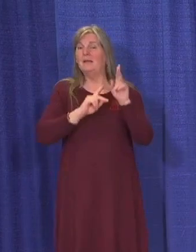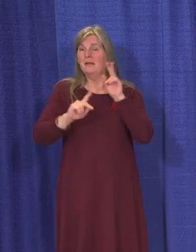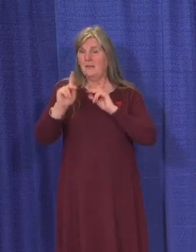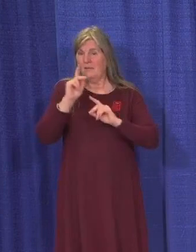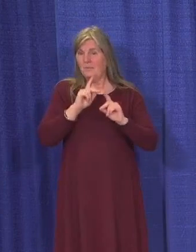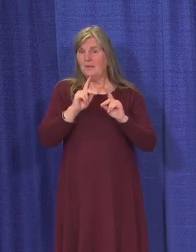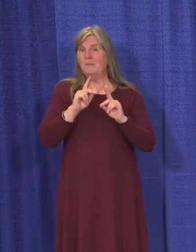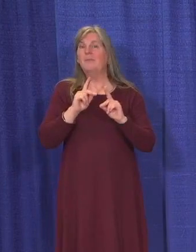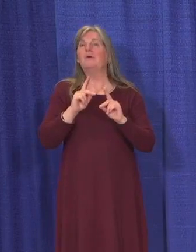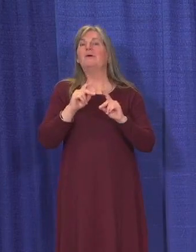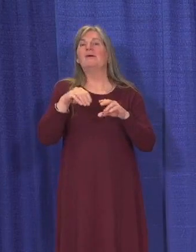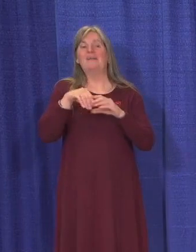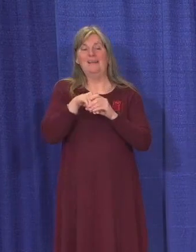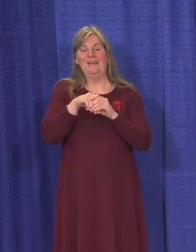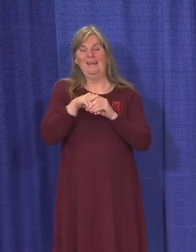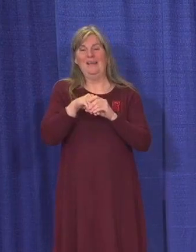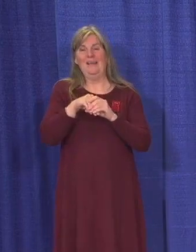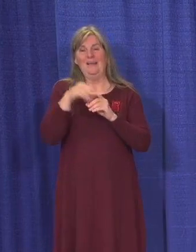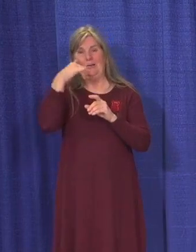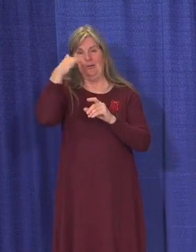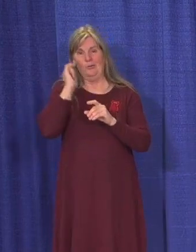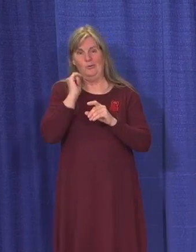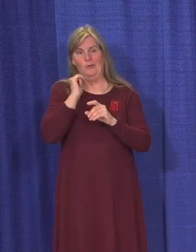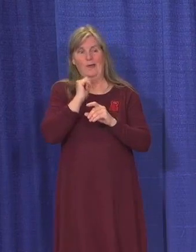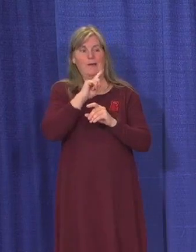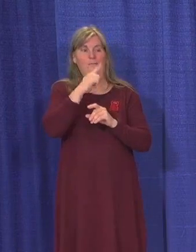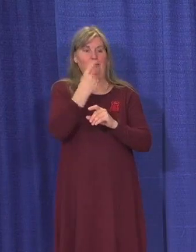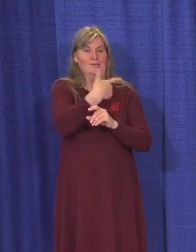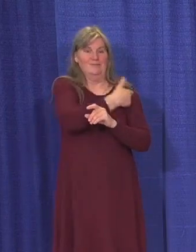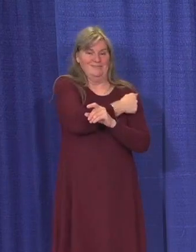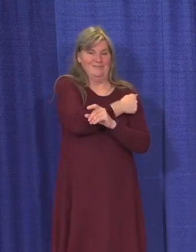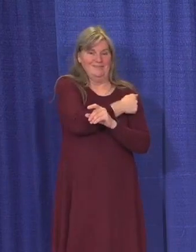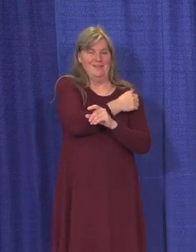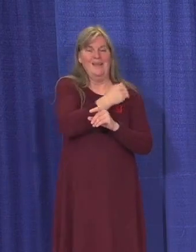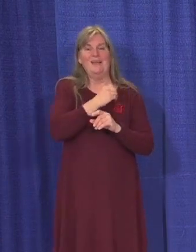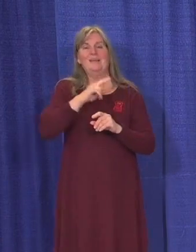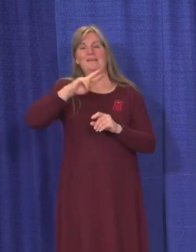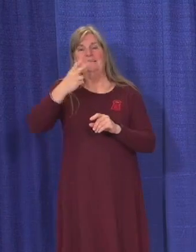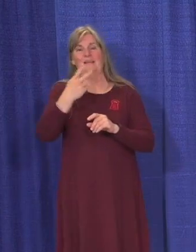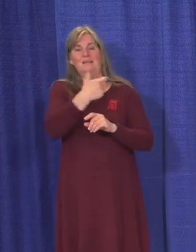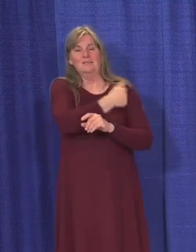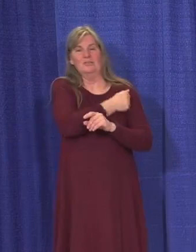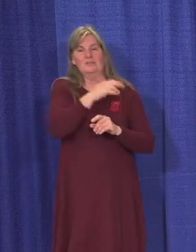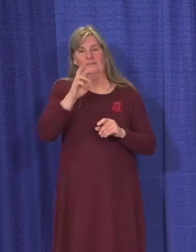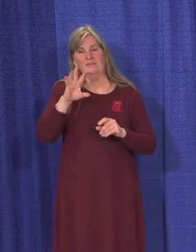We are only at this point because of all that has come before us. The sacrifice that has been made